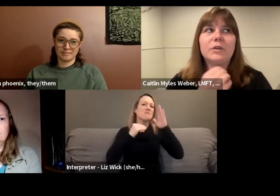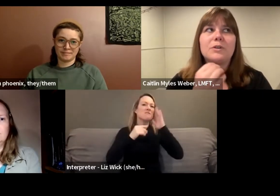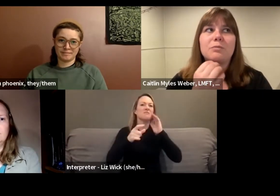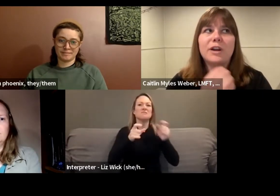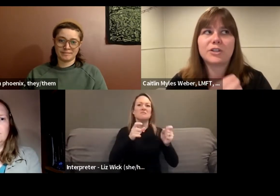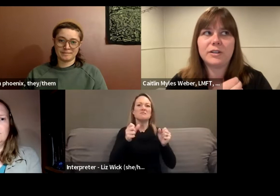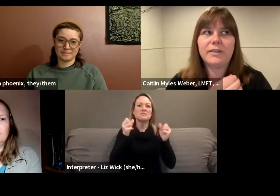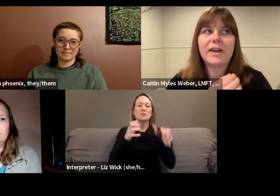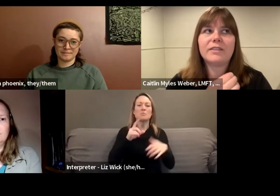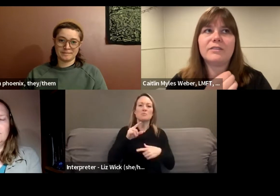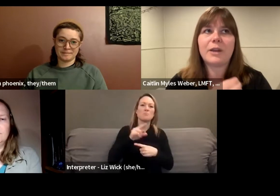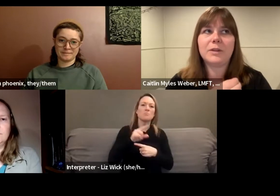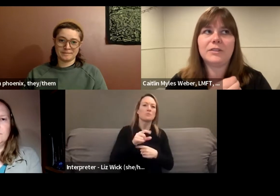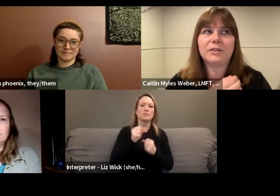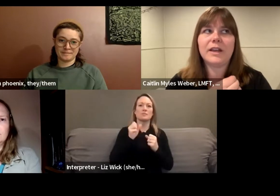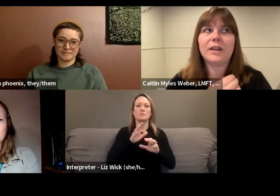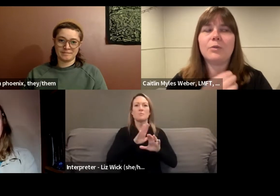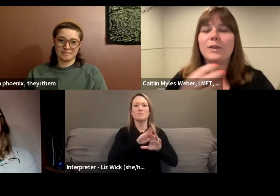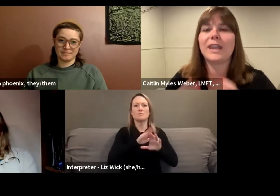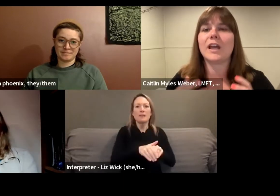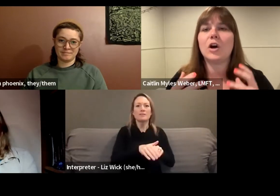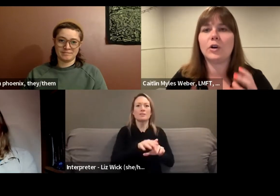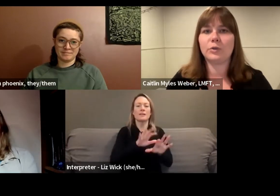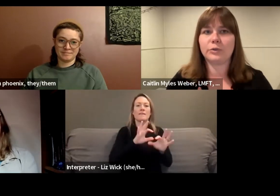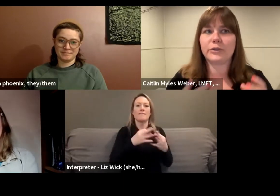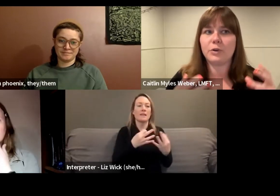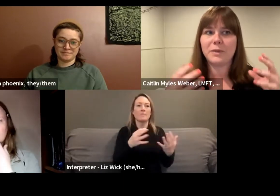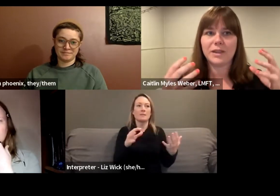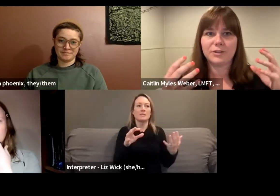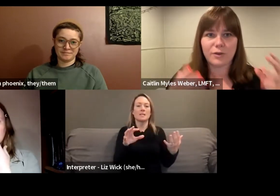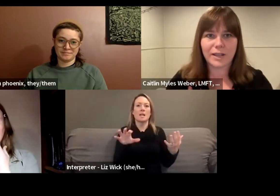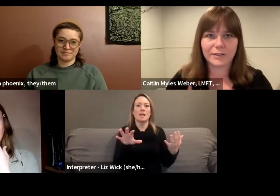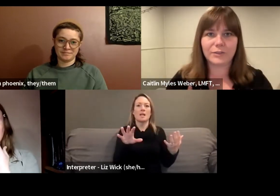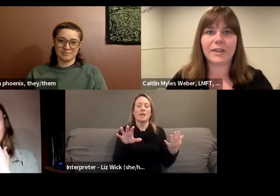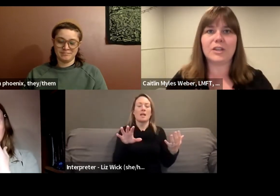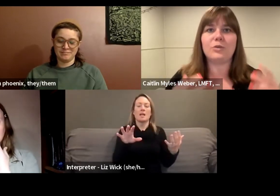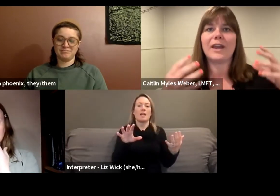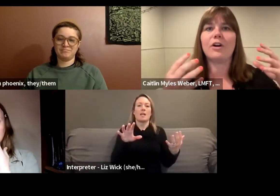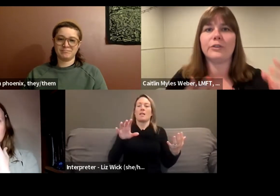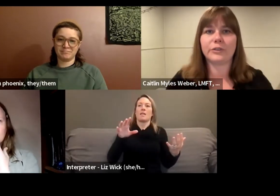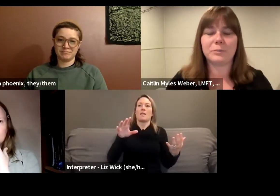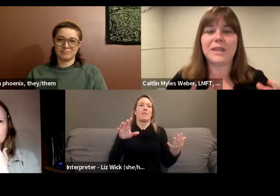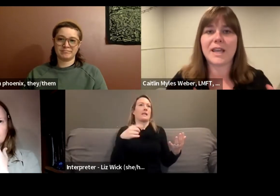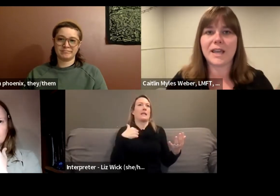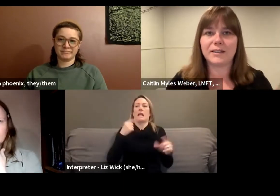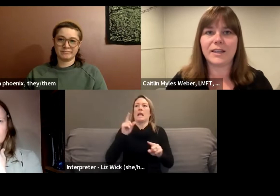and so much oppression that the families are like, "We can't also be trans. Like you can't also be gay.